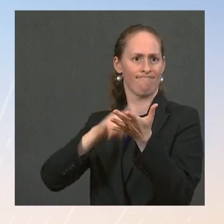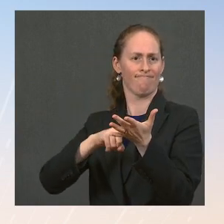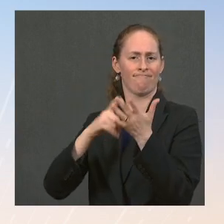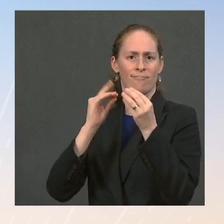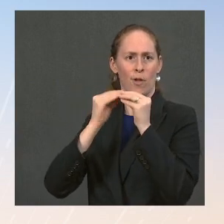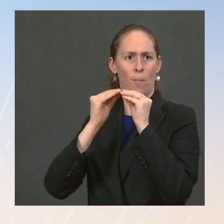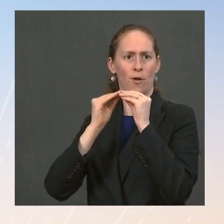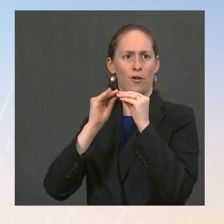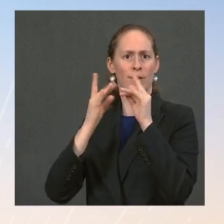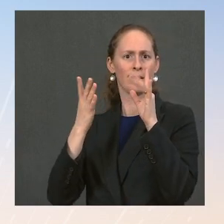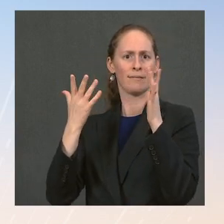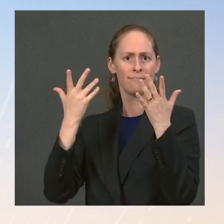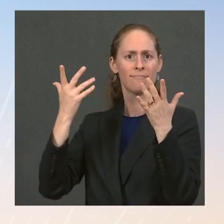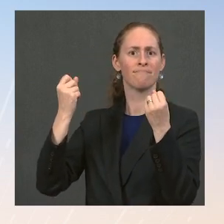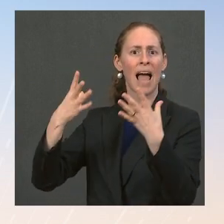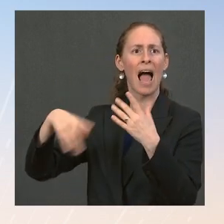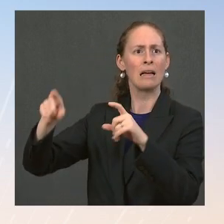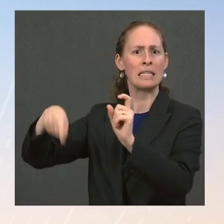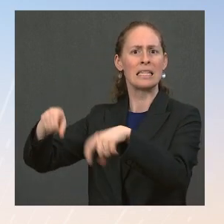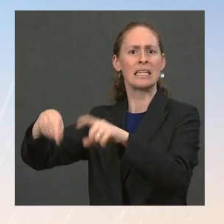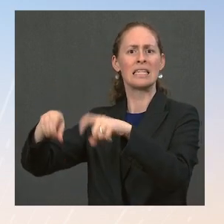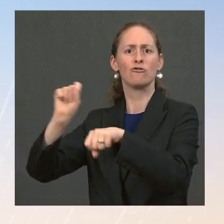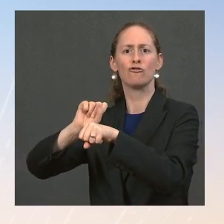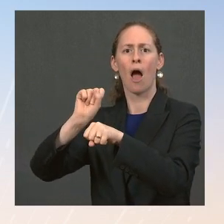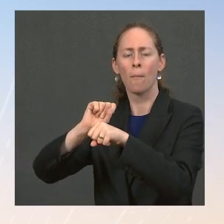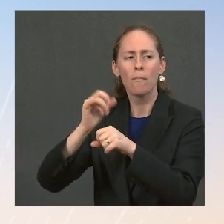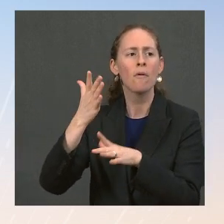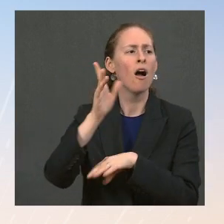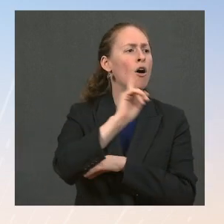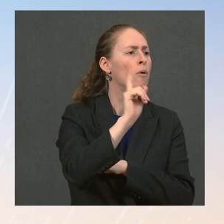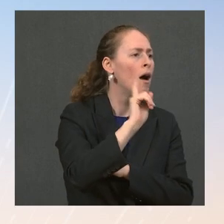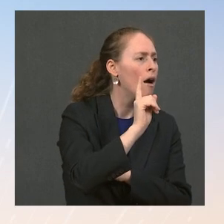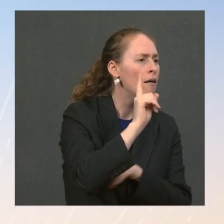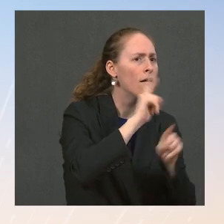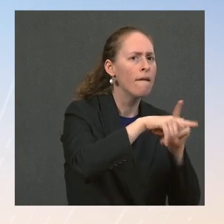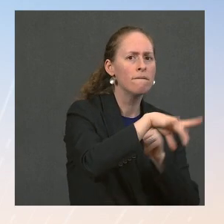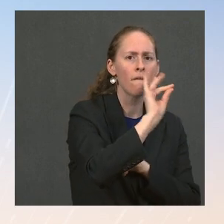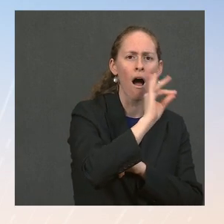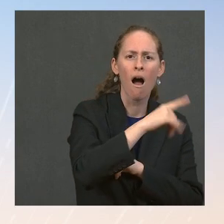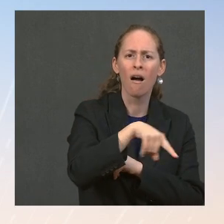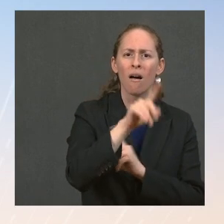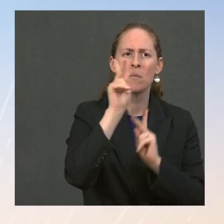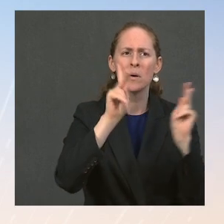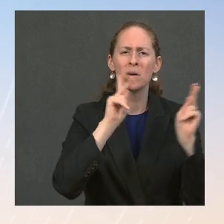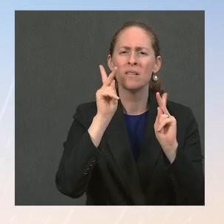Ms. Psaki: Yeah. The Press: Why do you think there are so many people who are still reluctant to reenter the workforce?